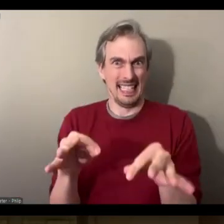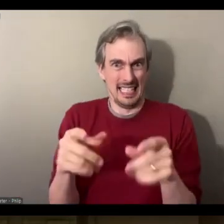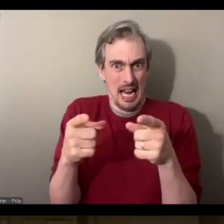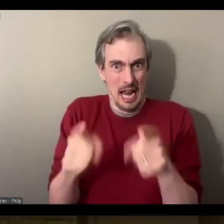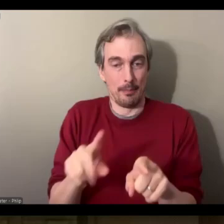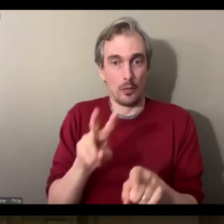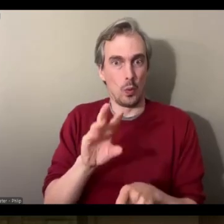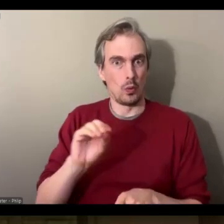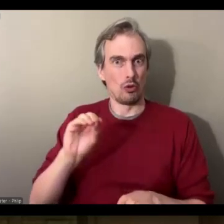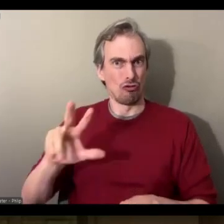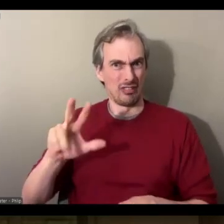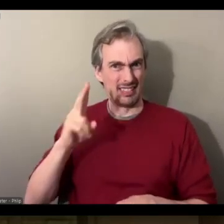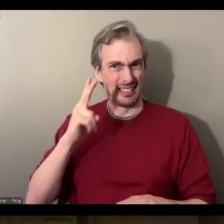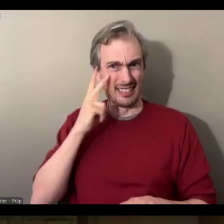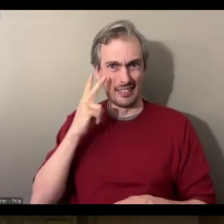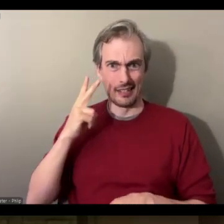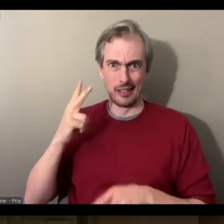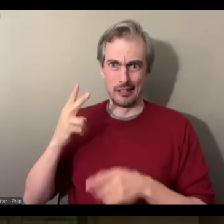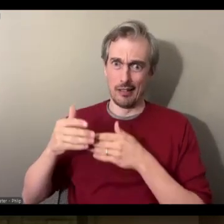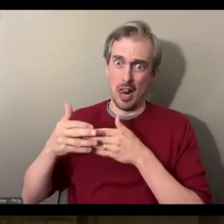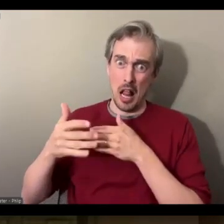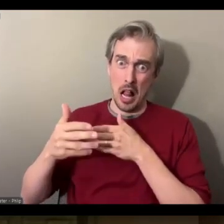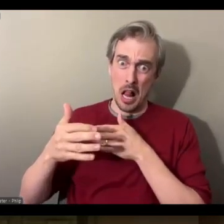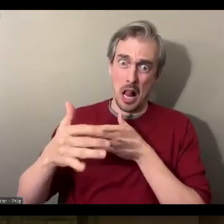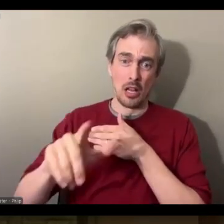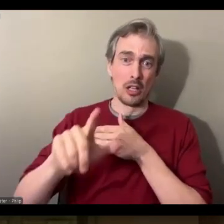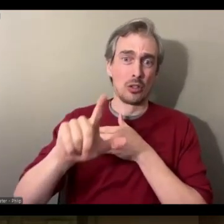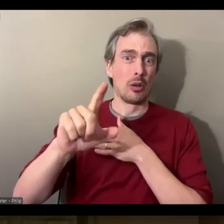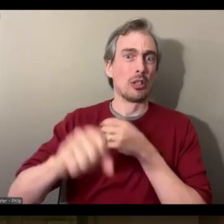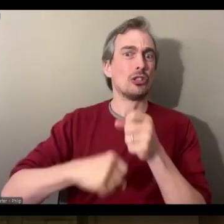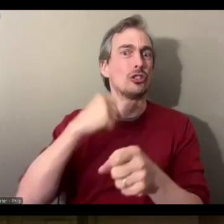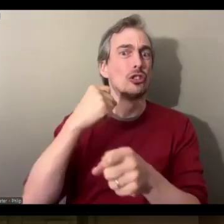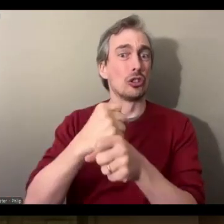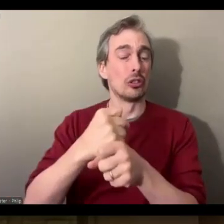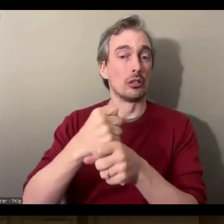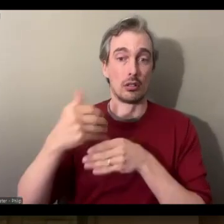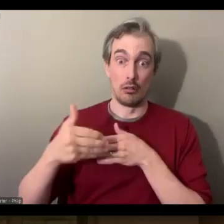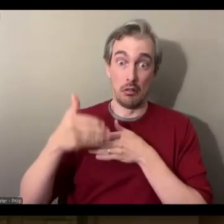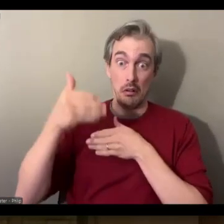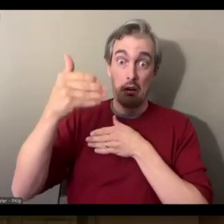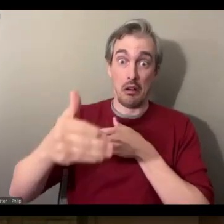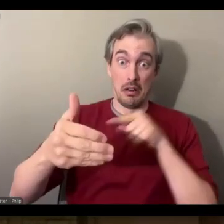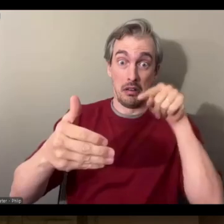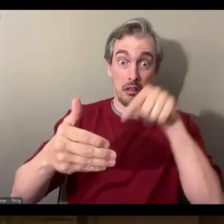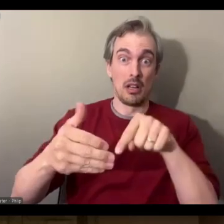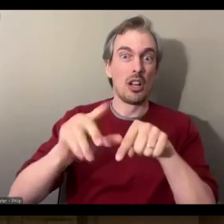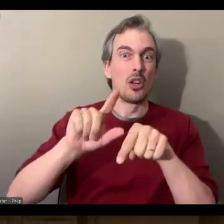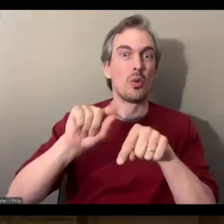was incorporated in 2012. Folks started fundraising, making plans, holding architectural